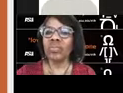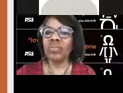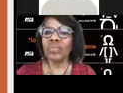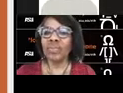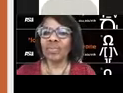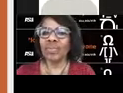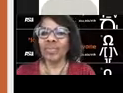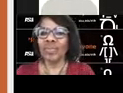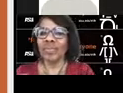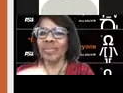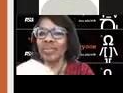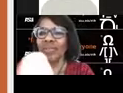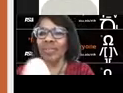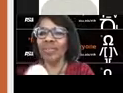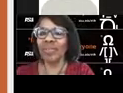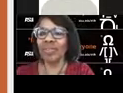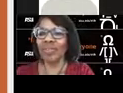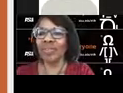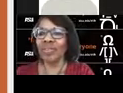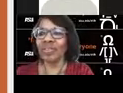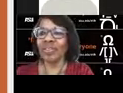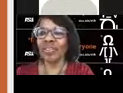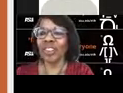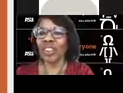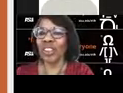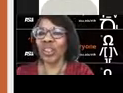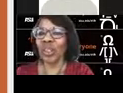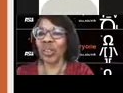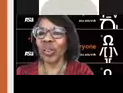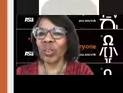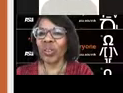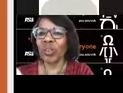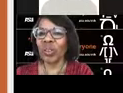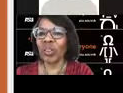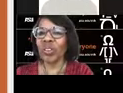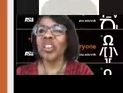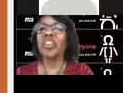We will consider others in our ecosystem beyond artists, as we make decisions including independent creative producers,